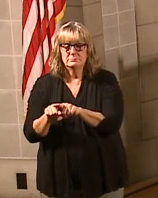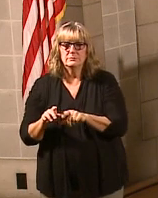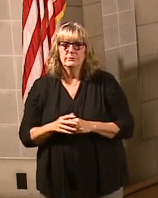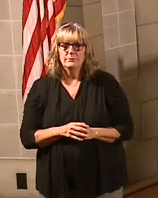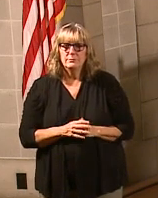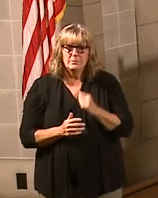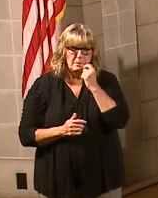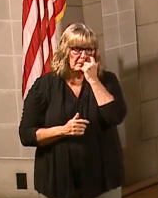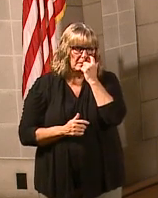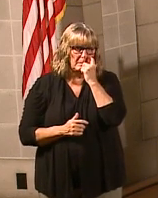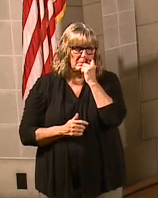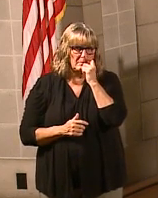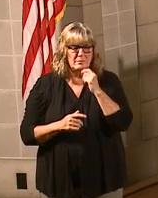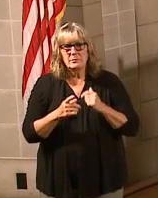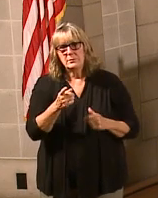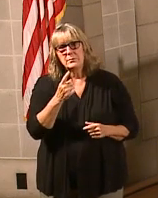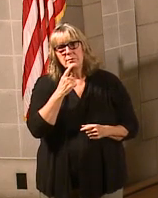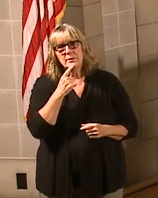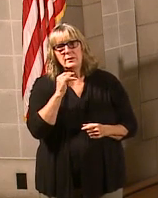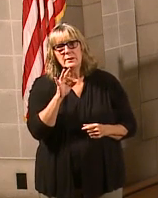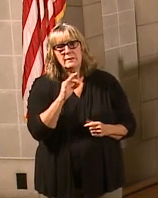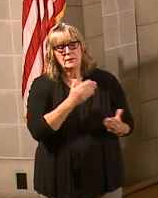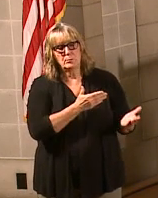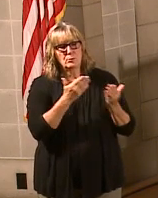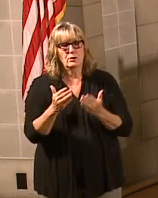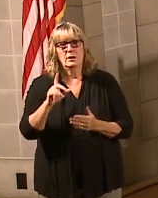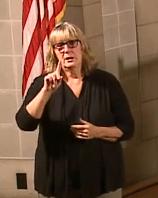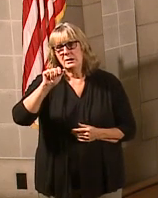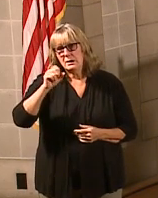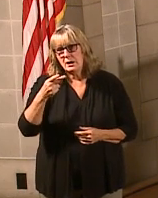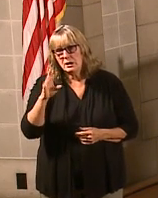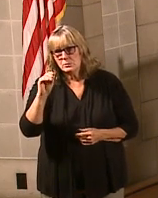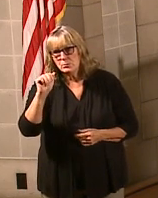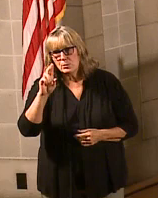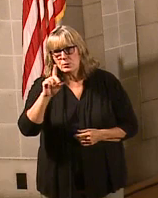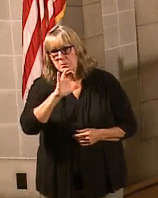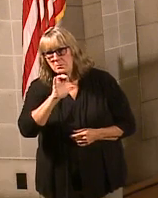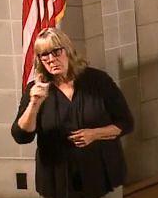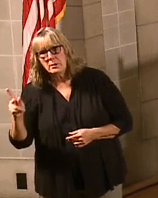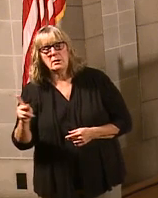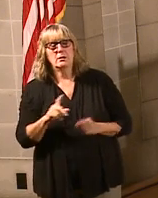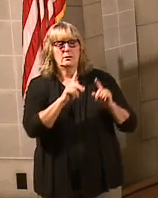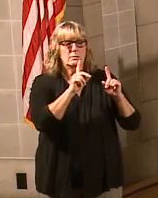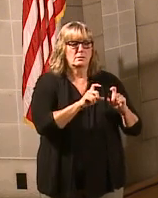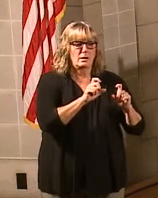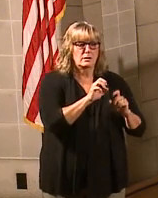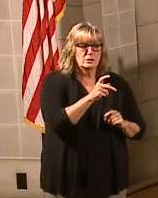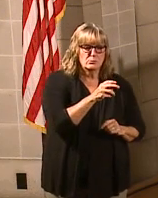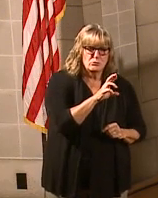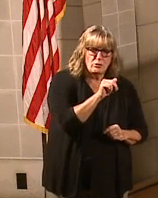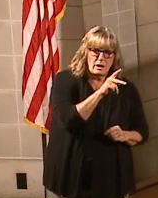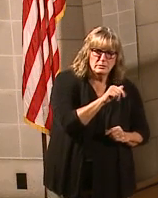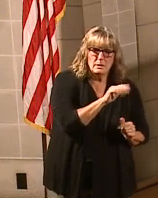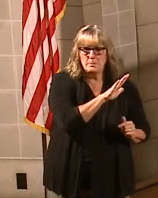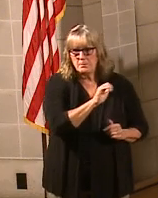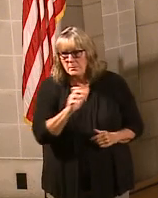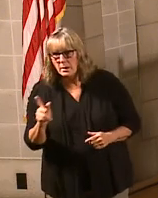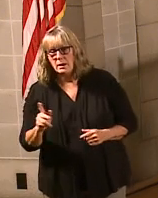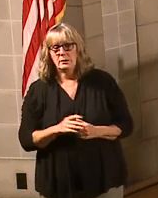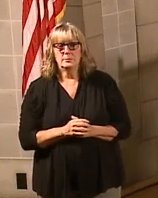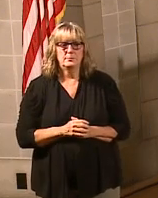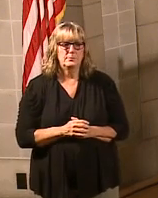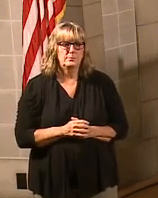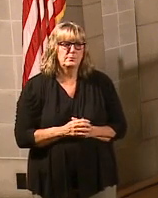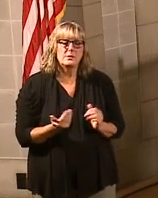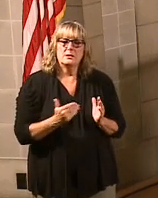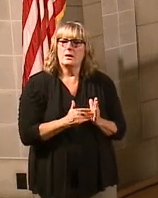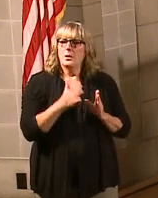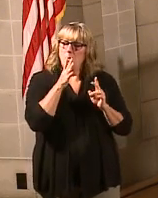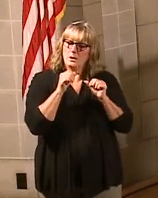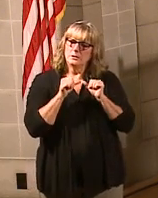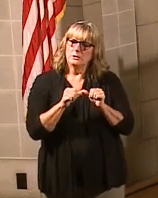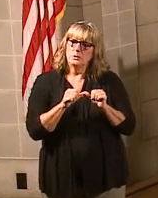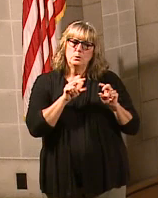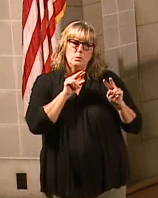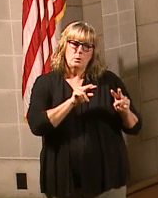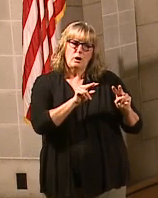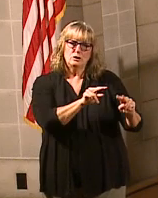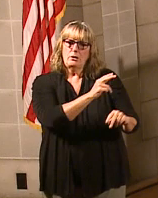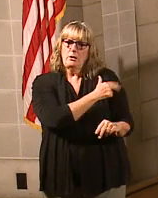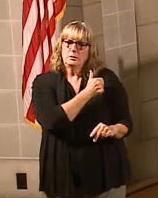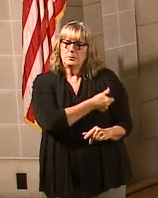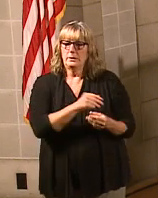41%, SO AGAIN, ROBUST CAPACITY